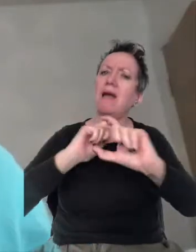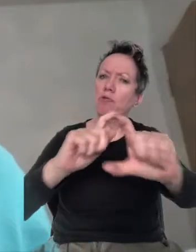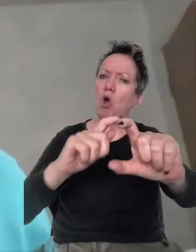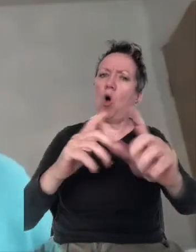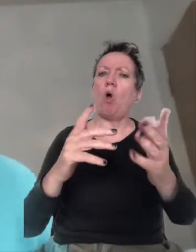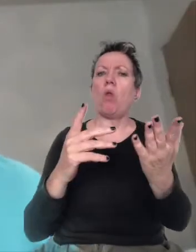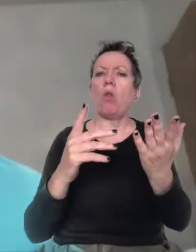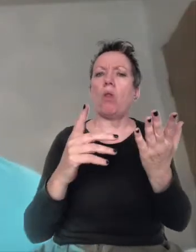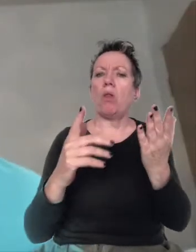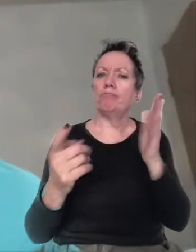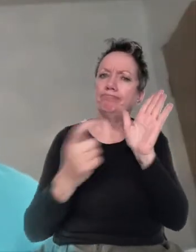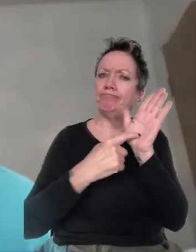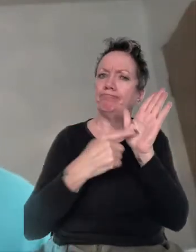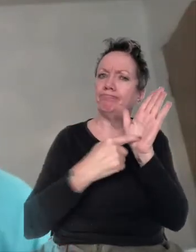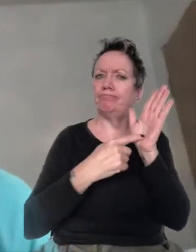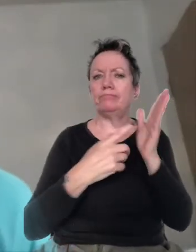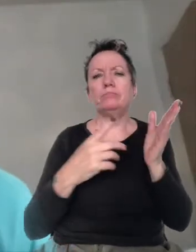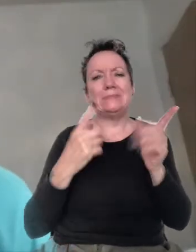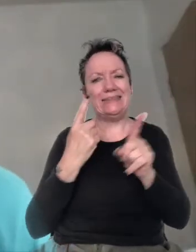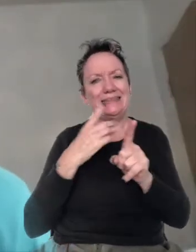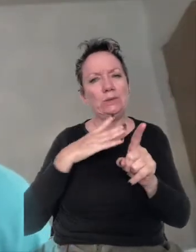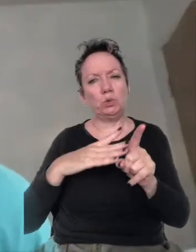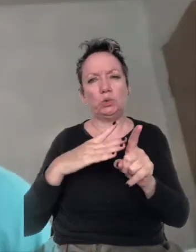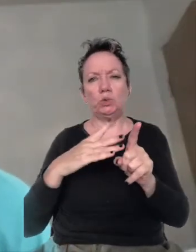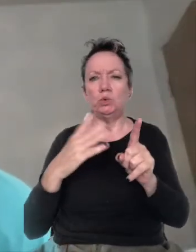bringing back at Northeast social, just to see what, what steps are being taken.